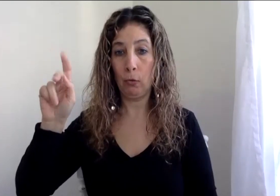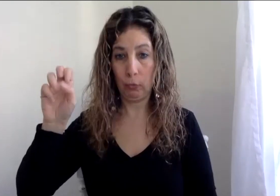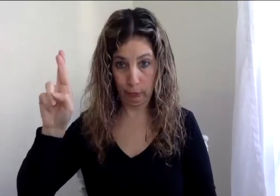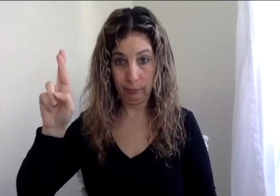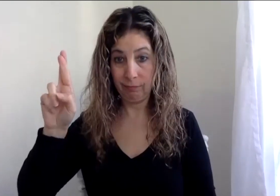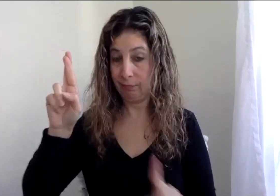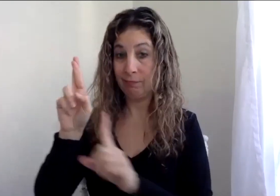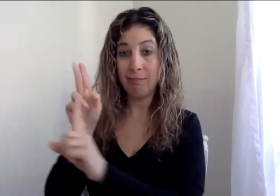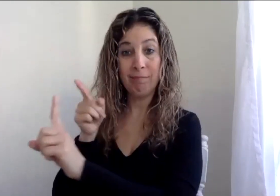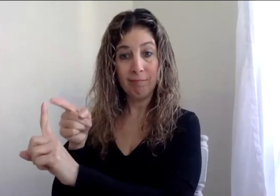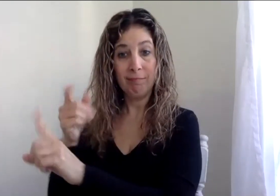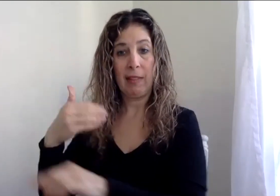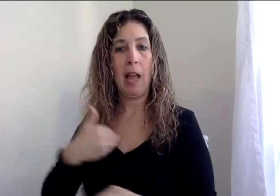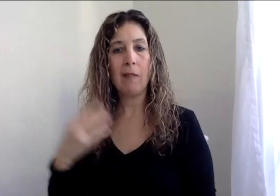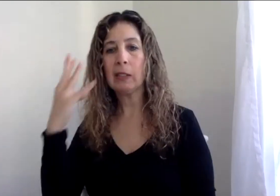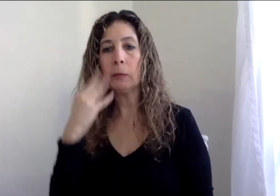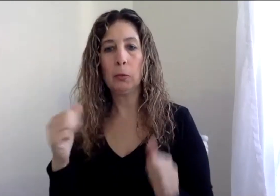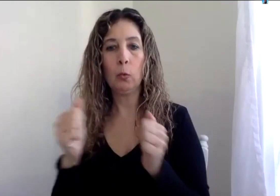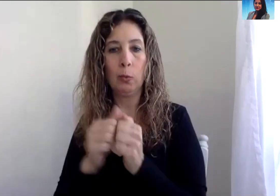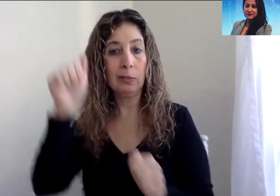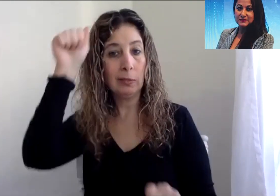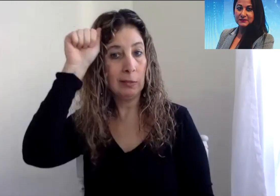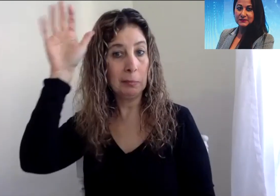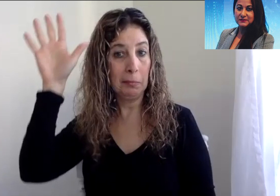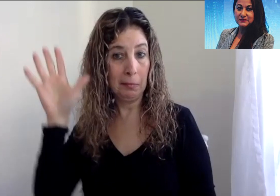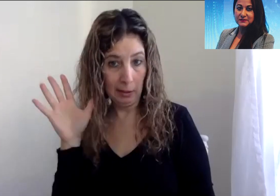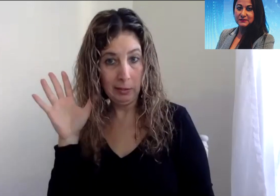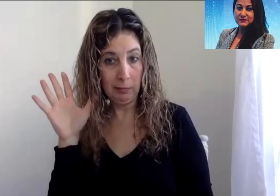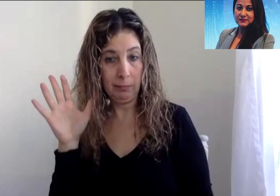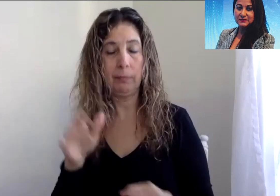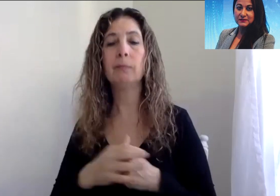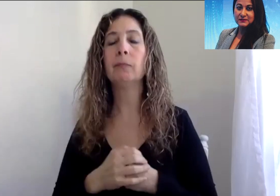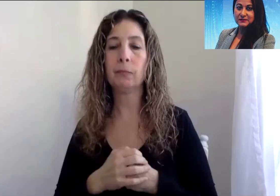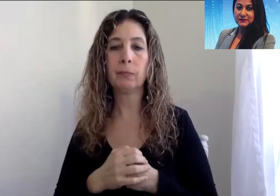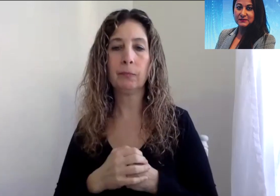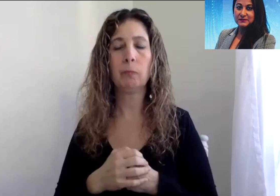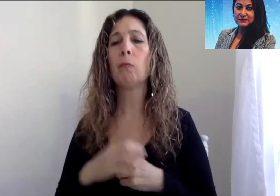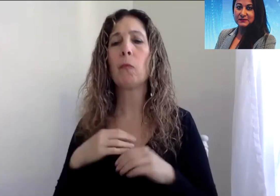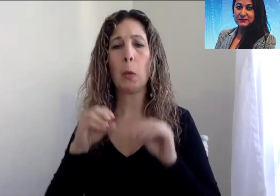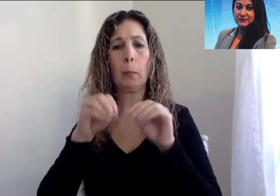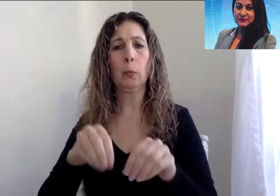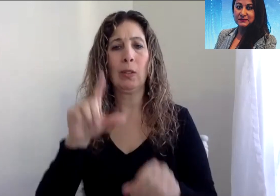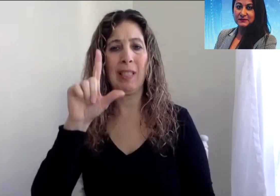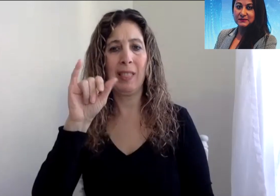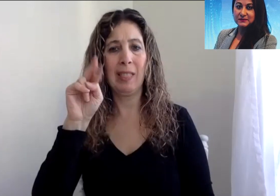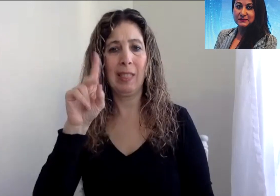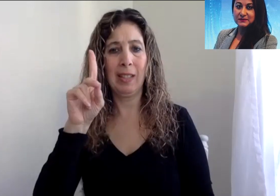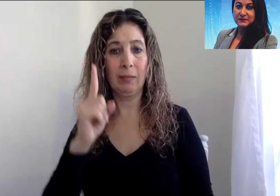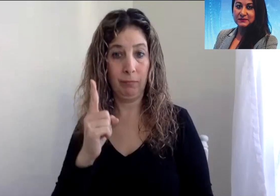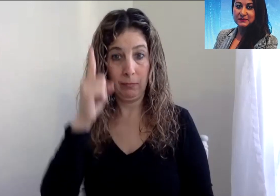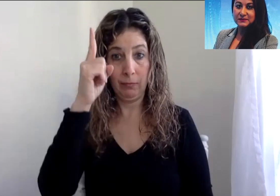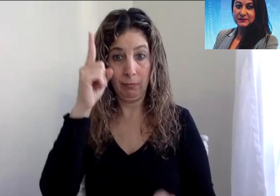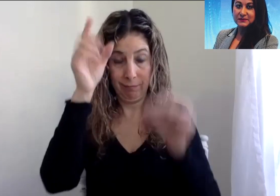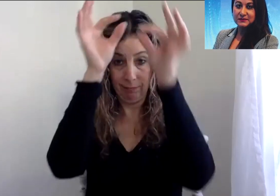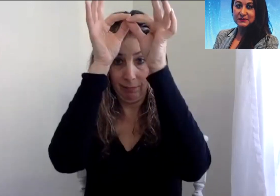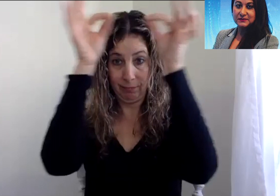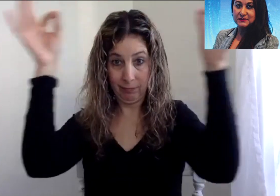is Dan Brubaker and he has personal experience with Dr. Mason so I'm going to put a link which